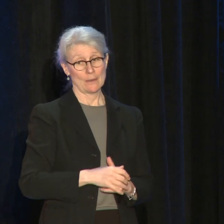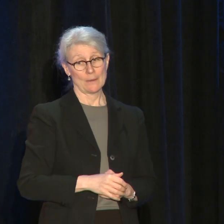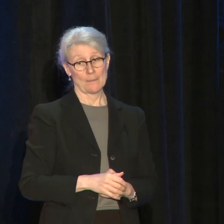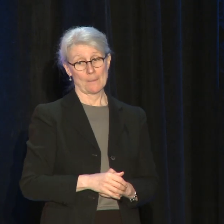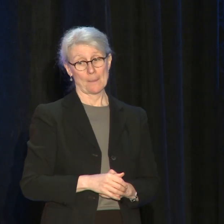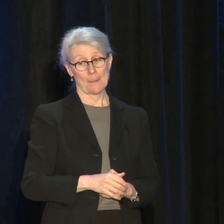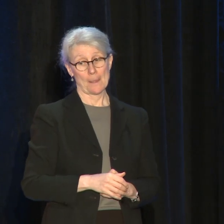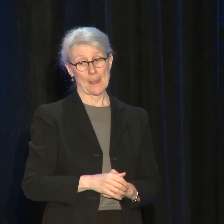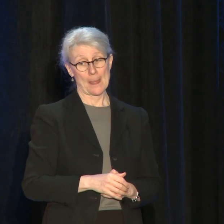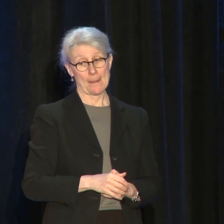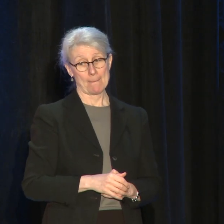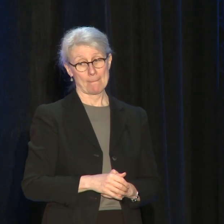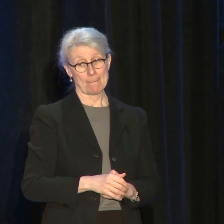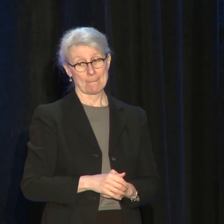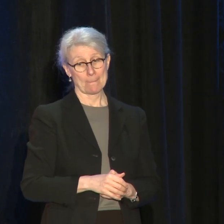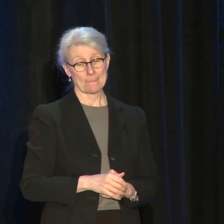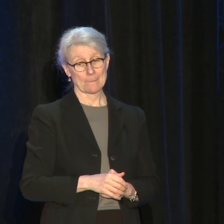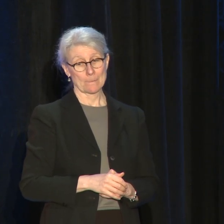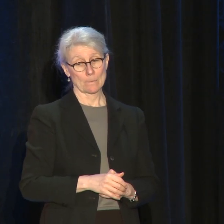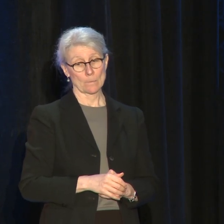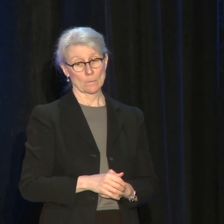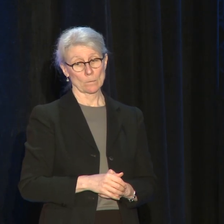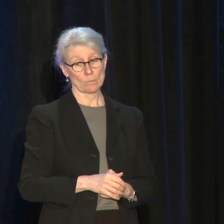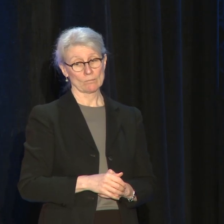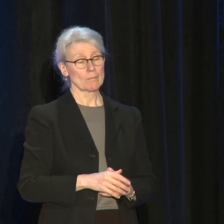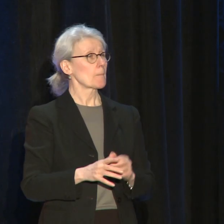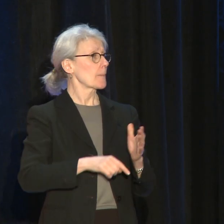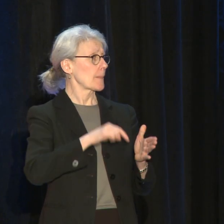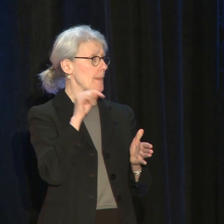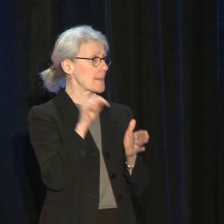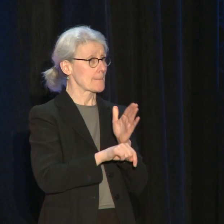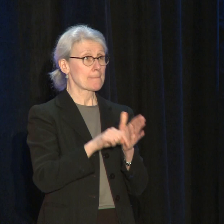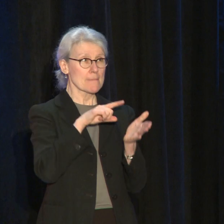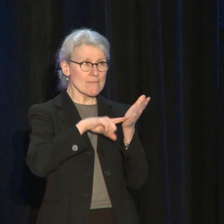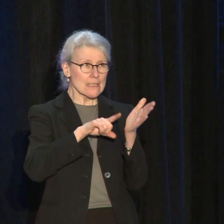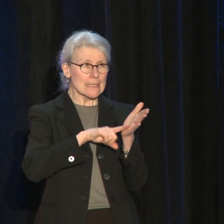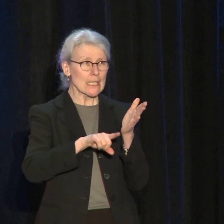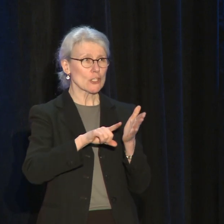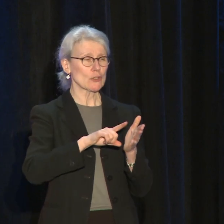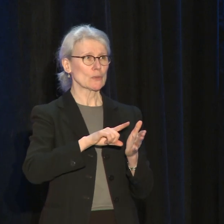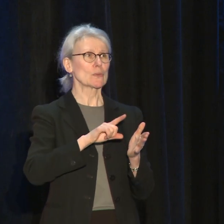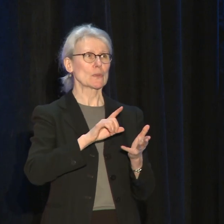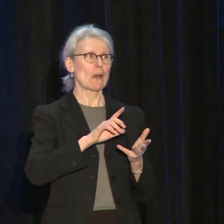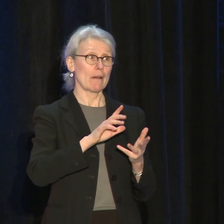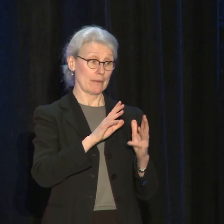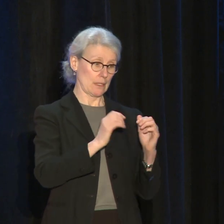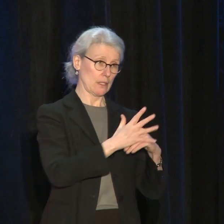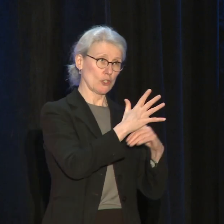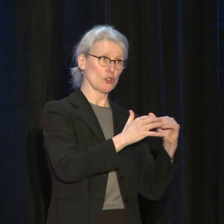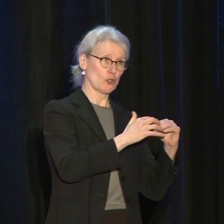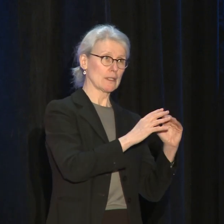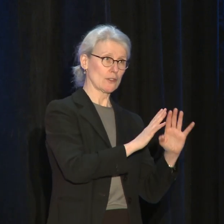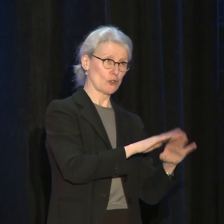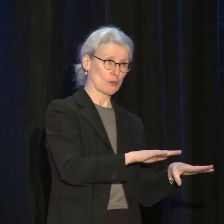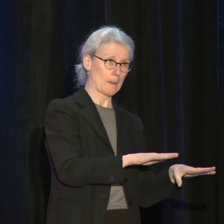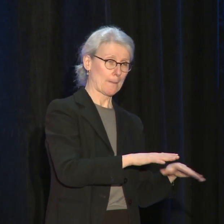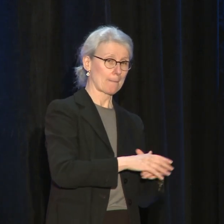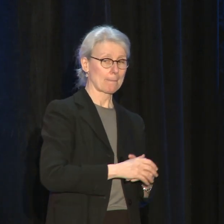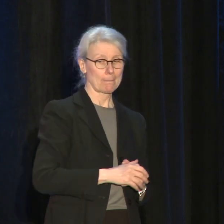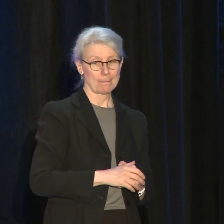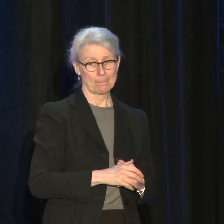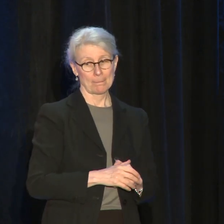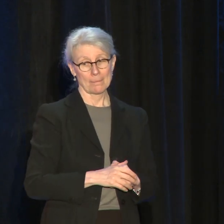intensive investigation and disruption of Indigenous children, but also in some parts